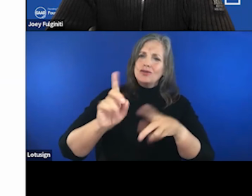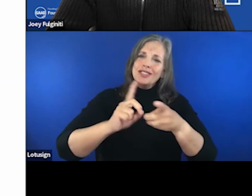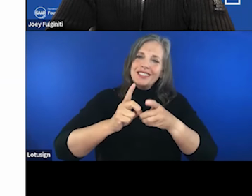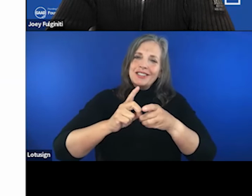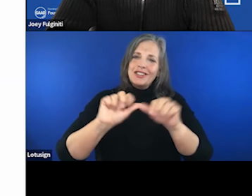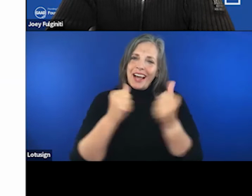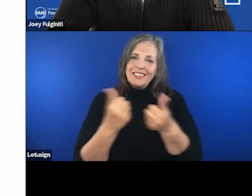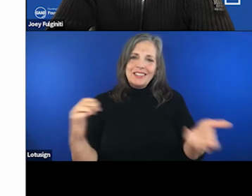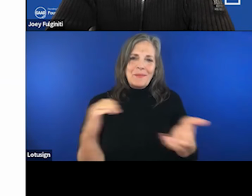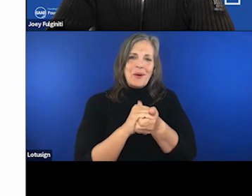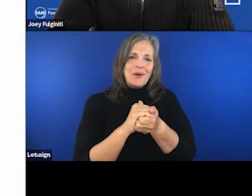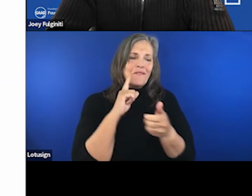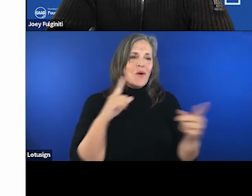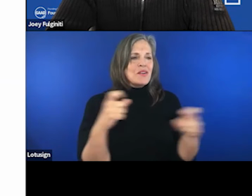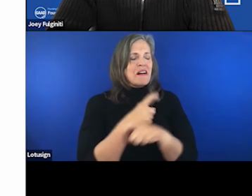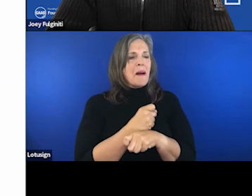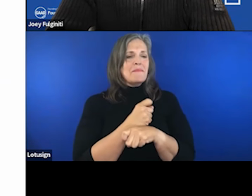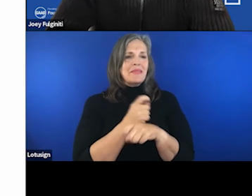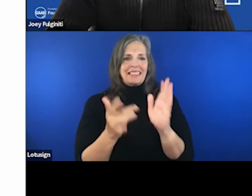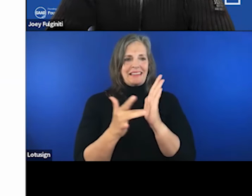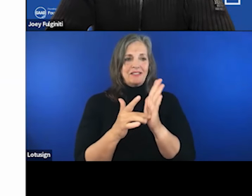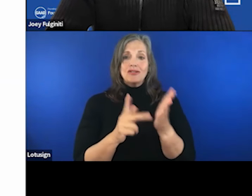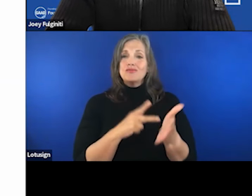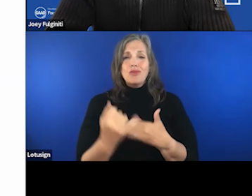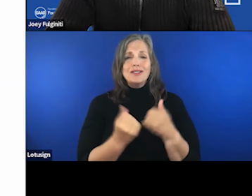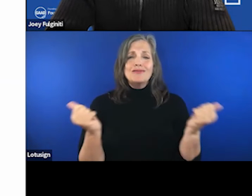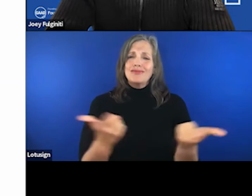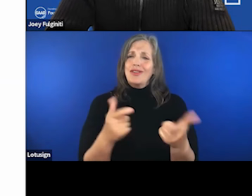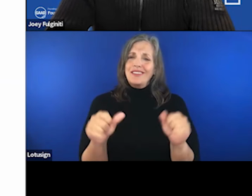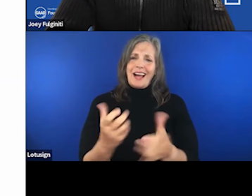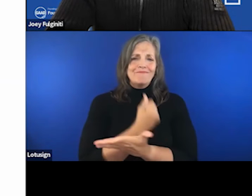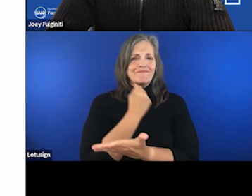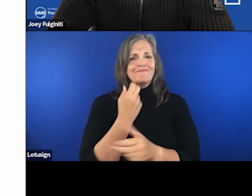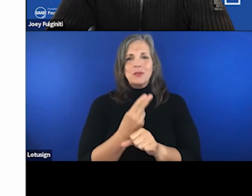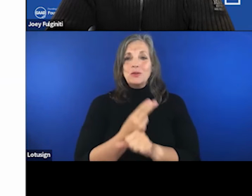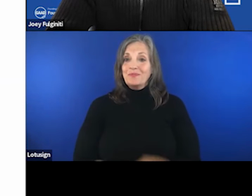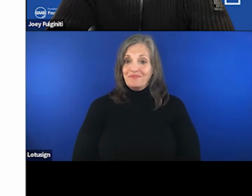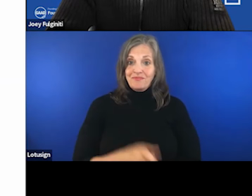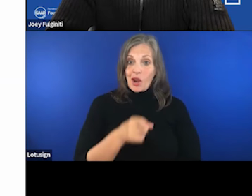for complex technology projects that everyone can use if you haven't already checked us out